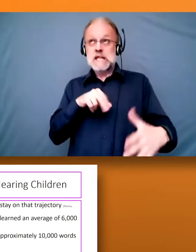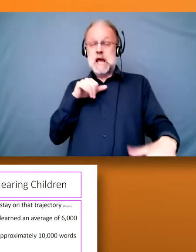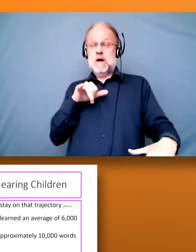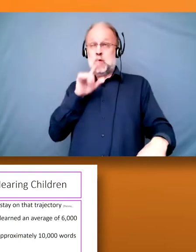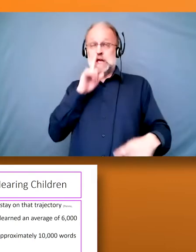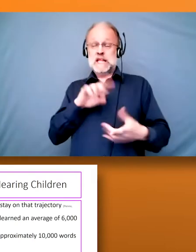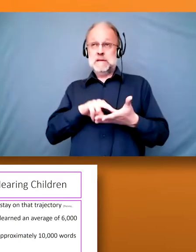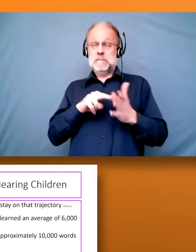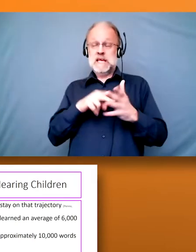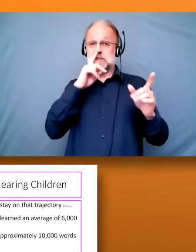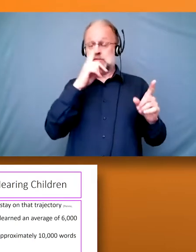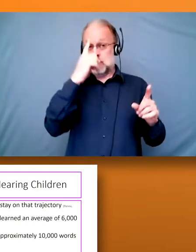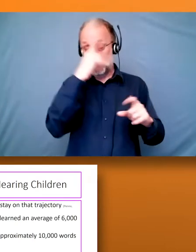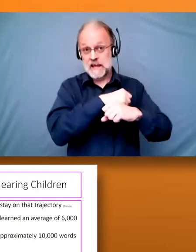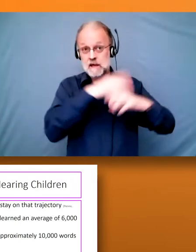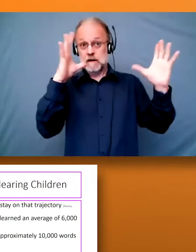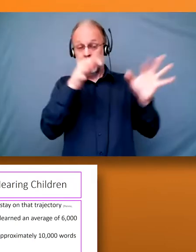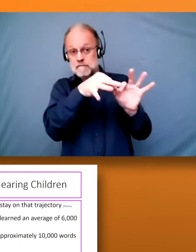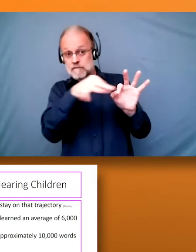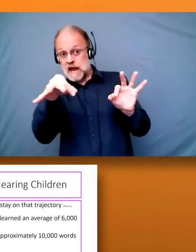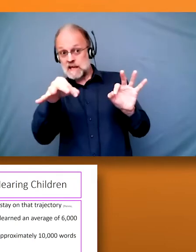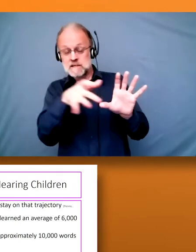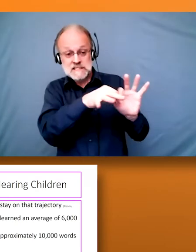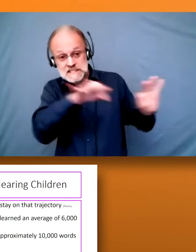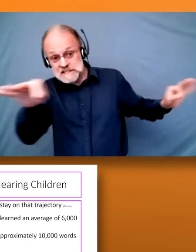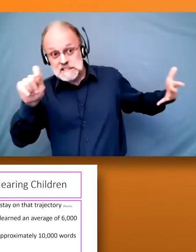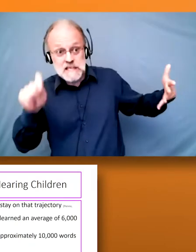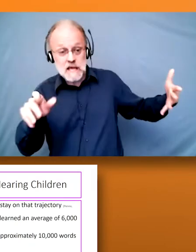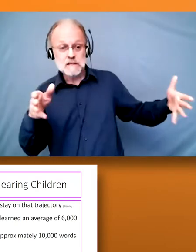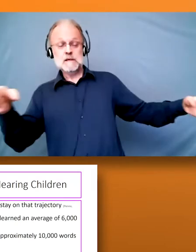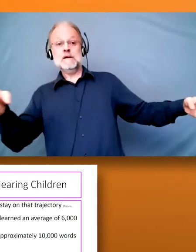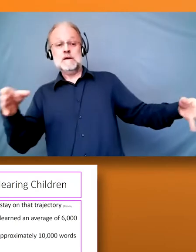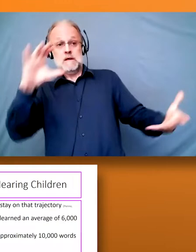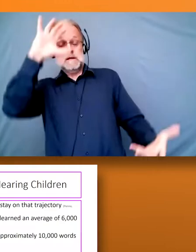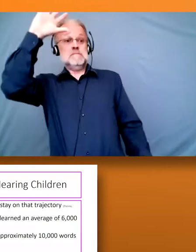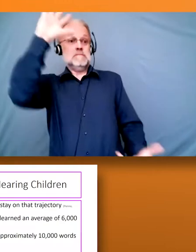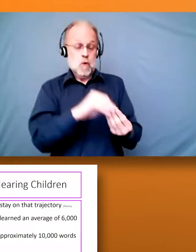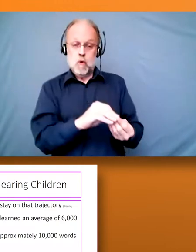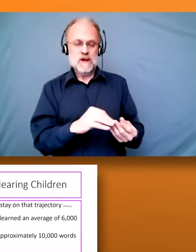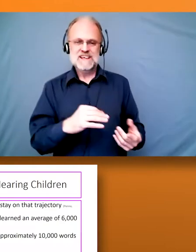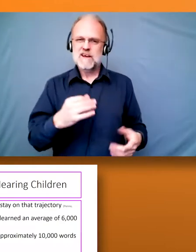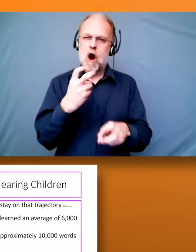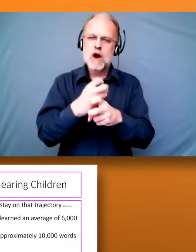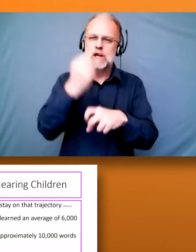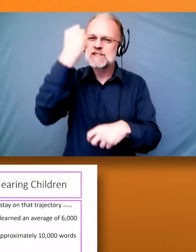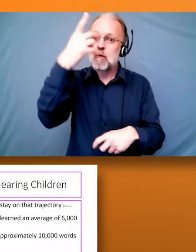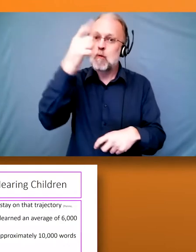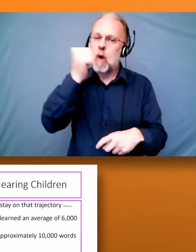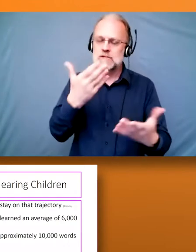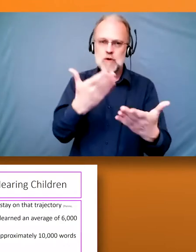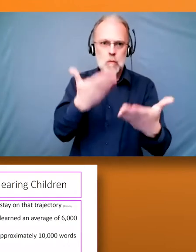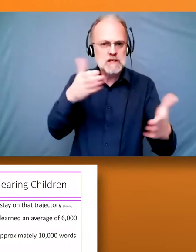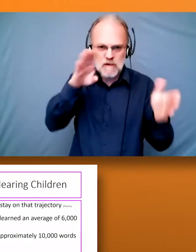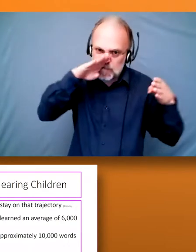to actually put it all together in a phrase, put it all together in a sentence, or put it all together over a passage